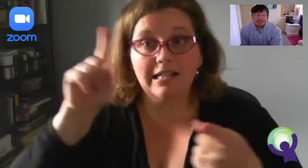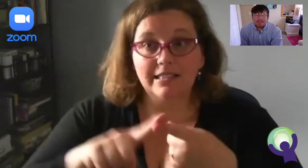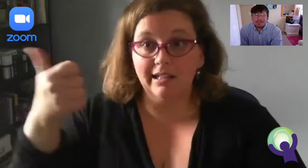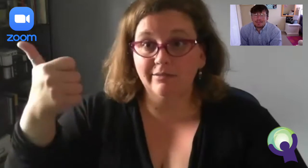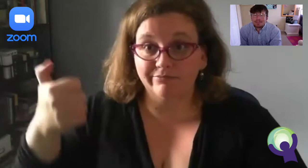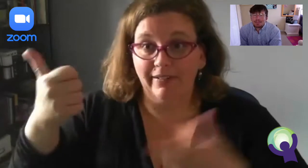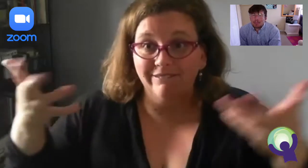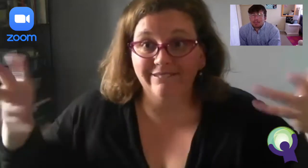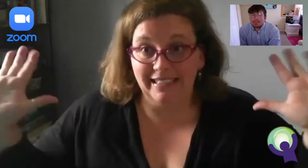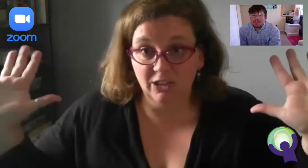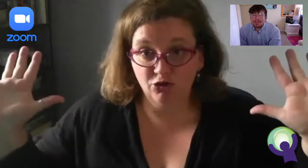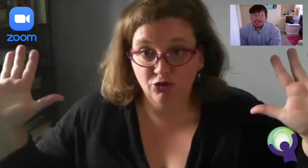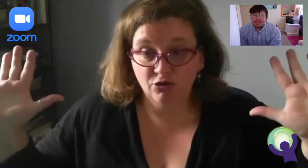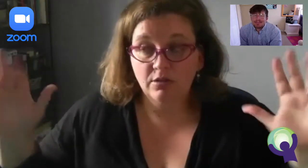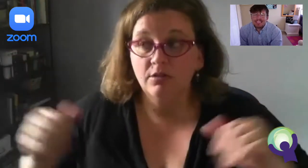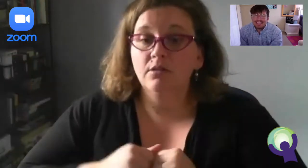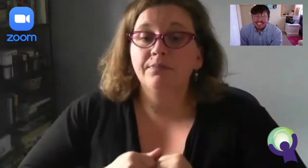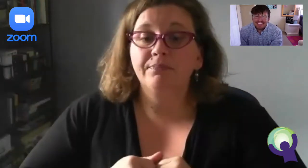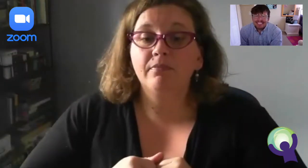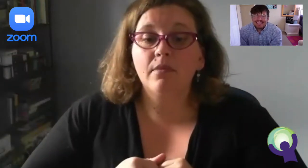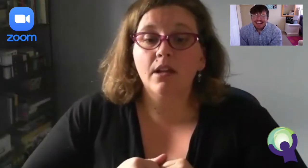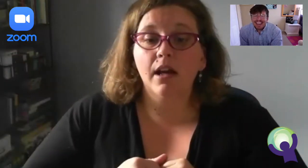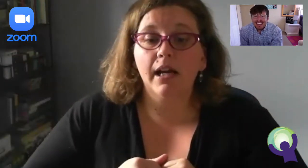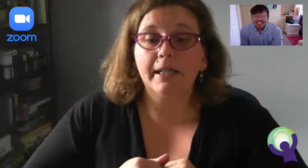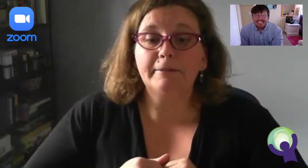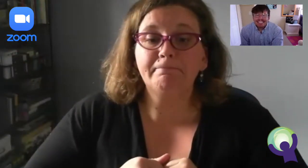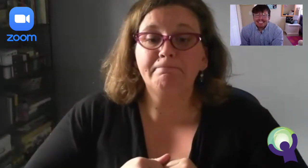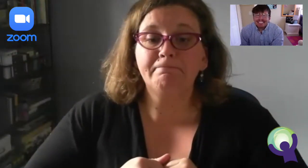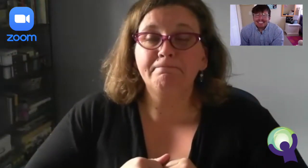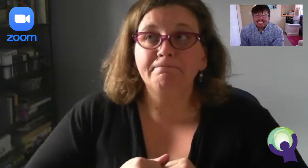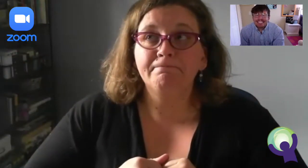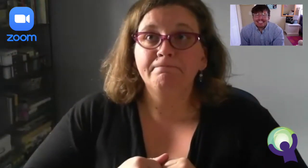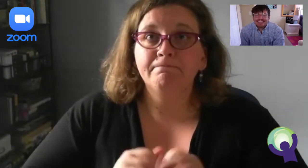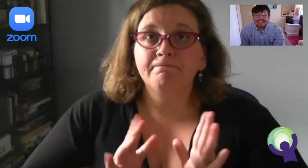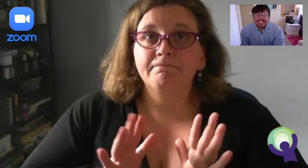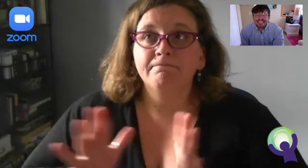and staying until your time was over, when your shift was over staying